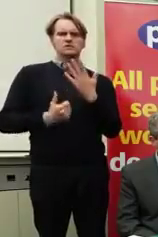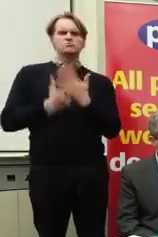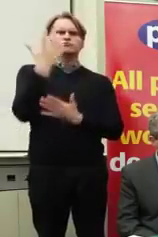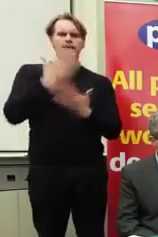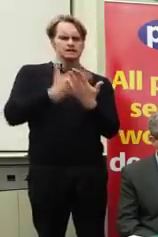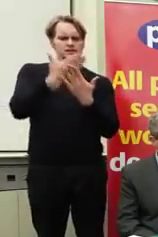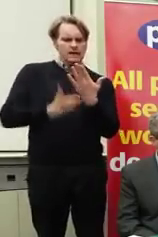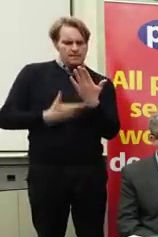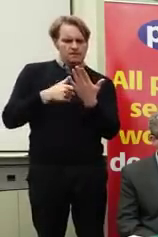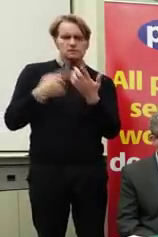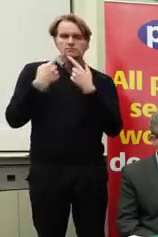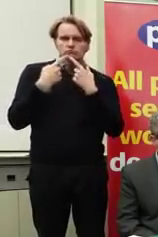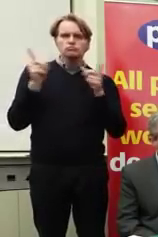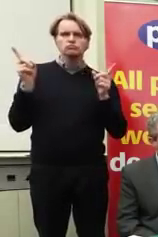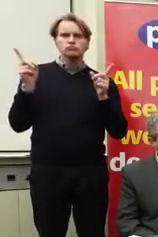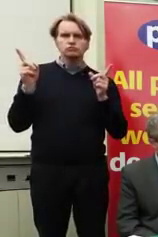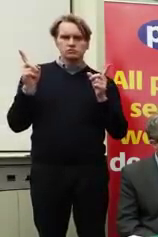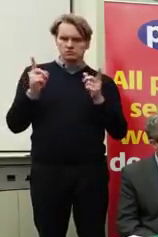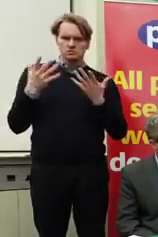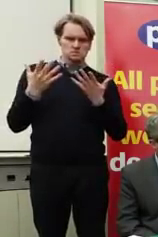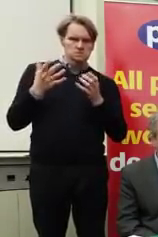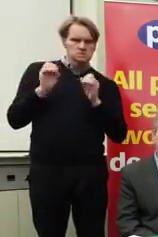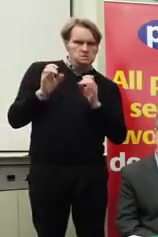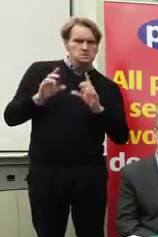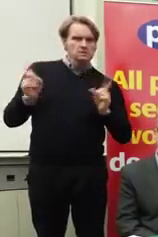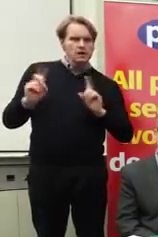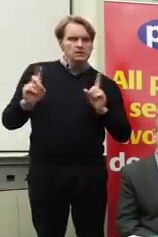lot of questions sent in and just to let you know it may not be possible to